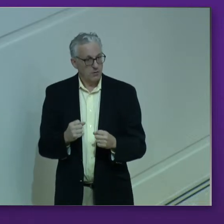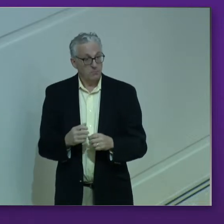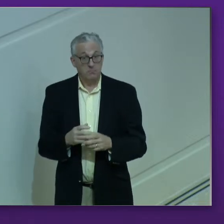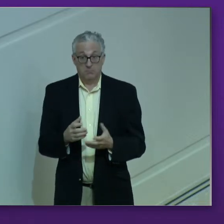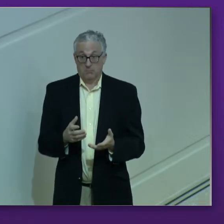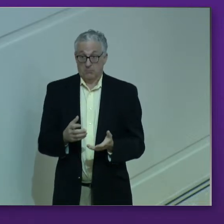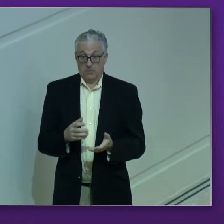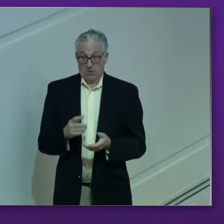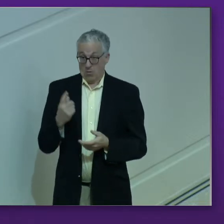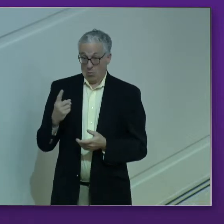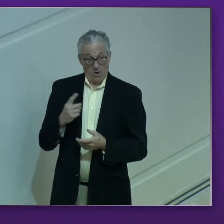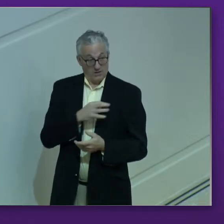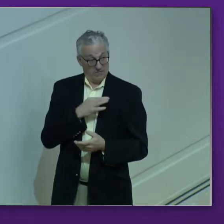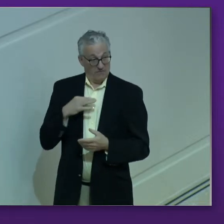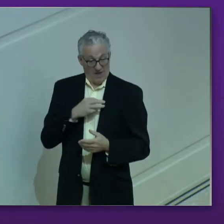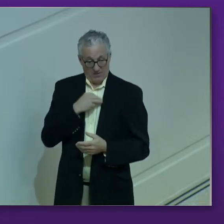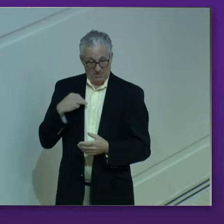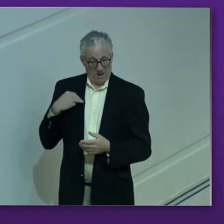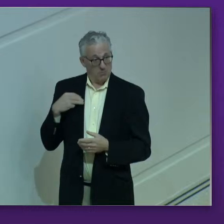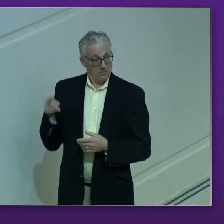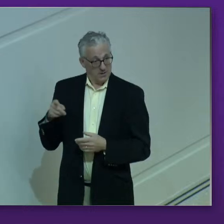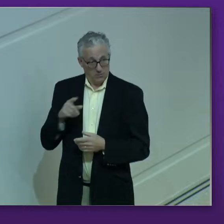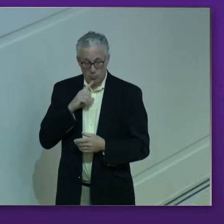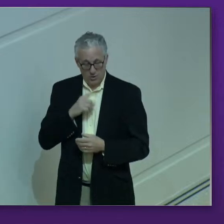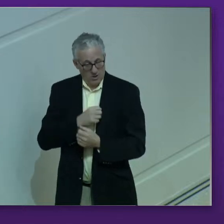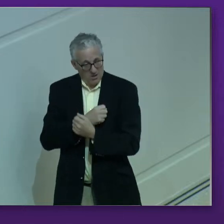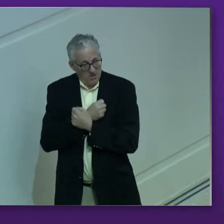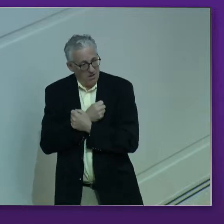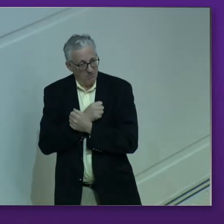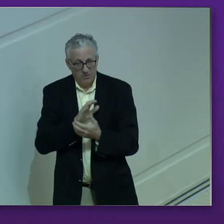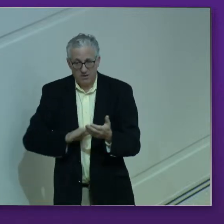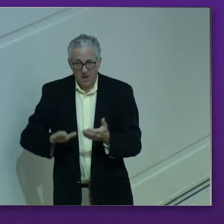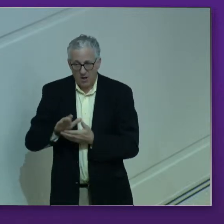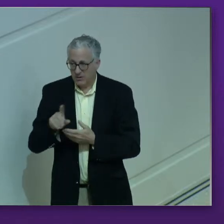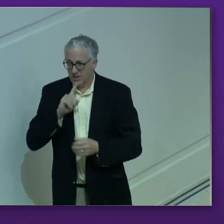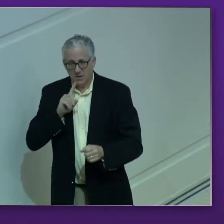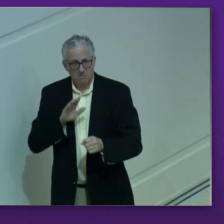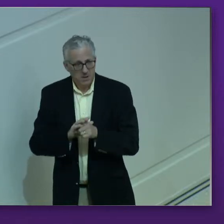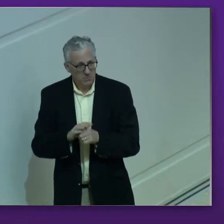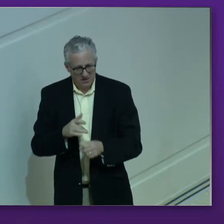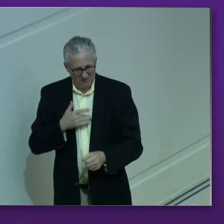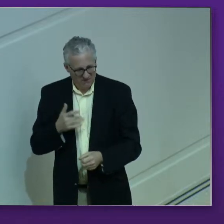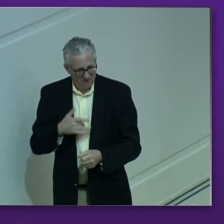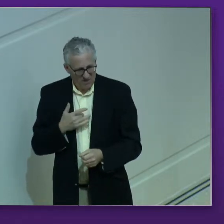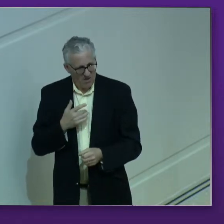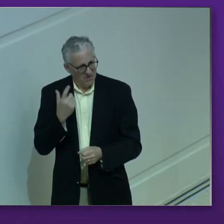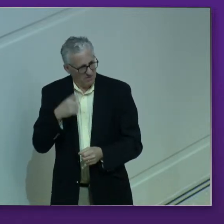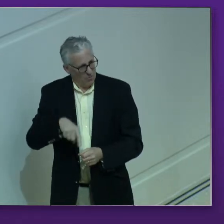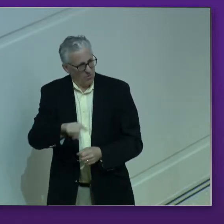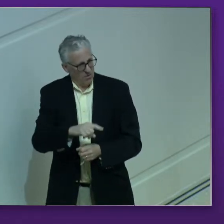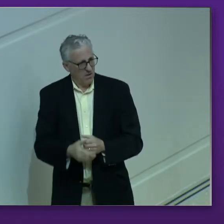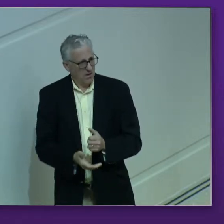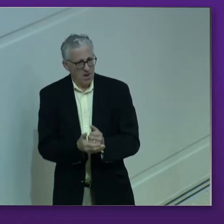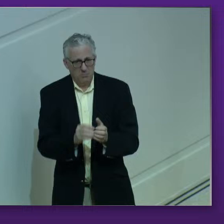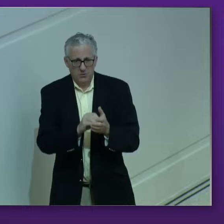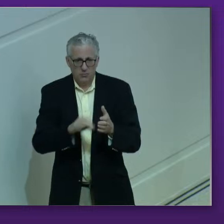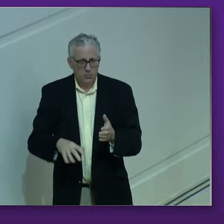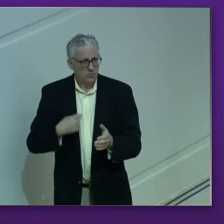OTHERS HAVE ACCESS TO THESE SAME OPPORTUNITIES.".